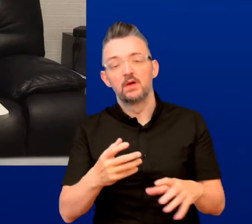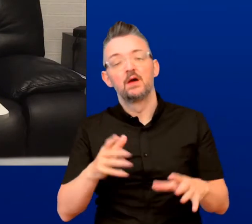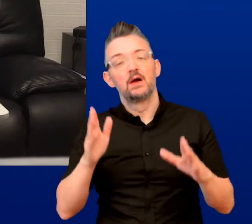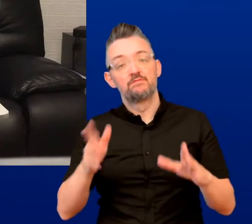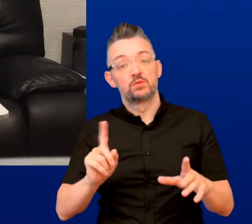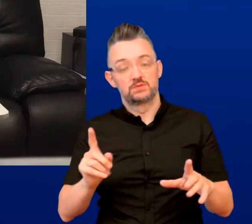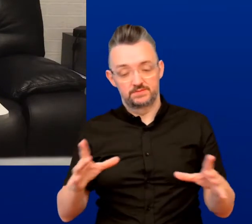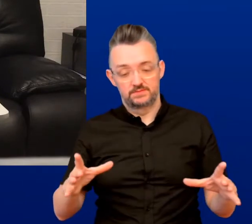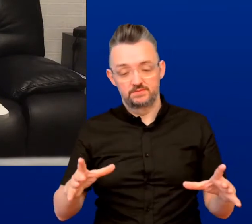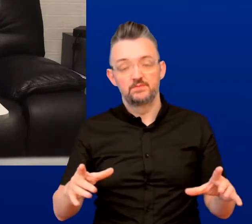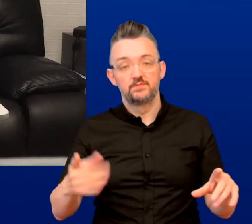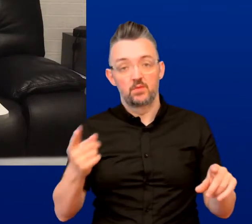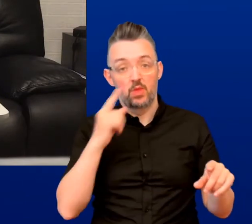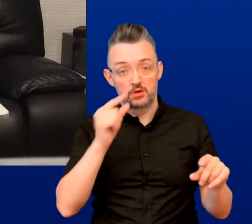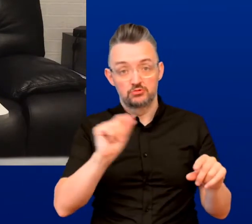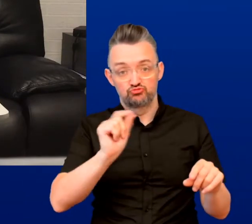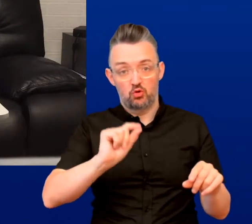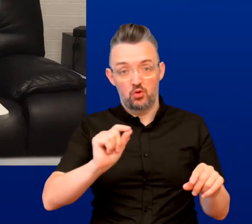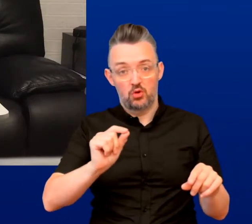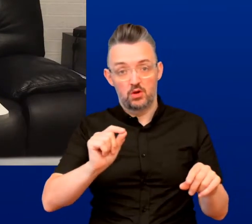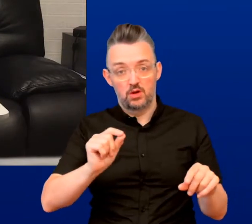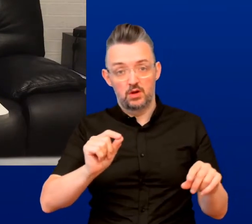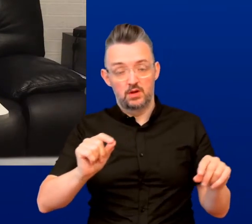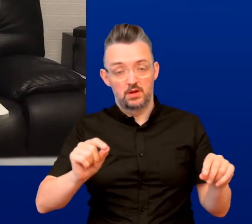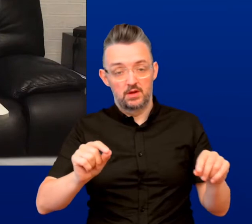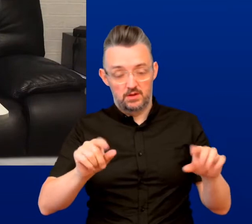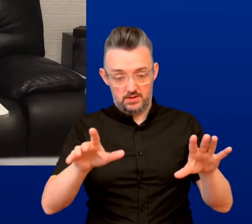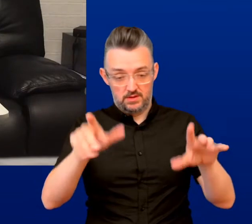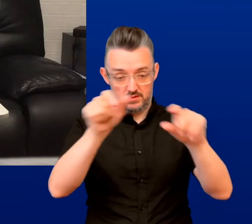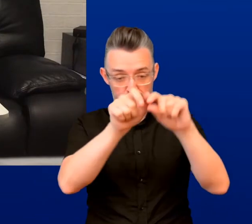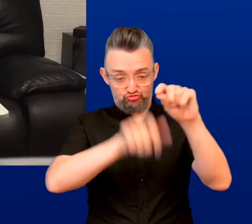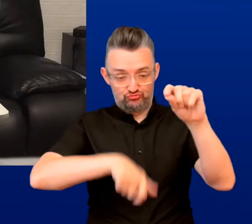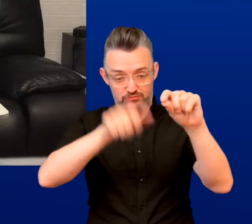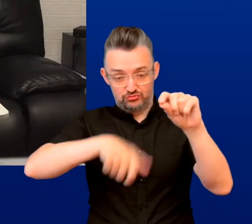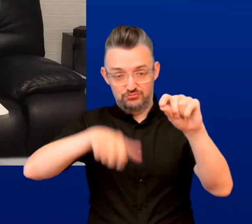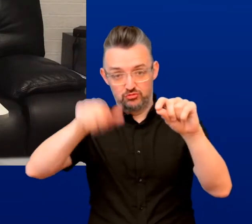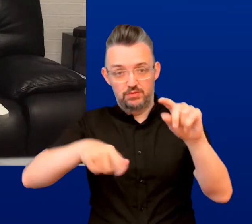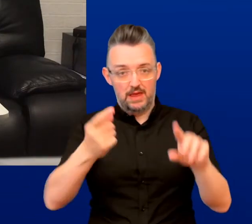draw a line across each strip of newspaper. That